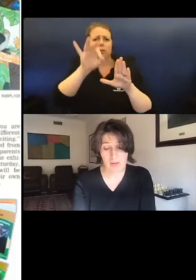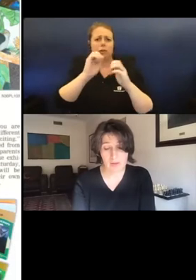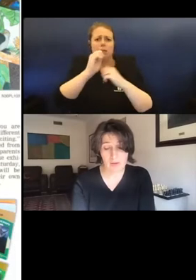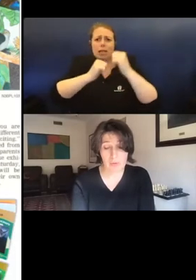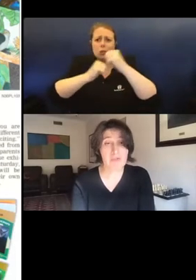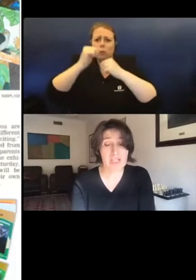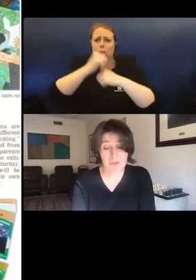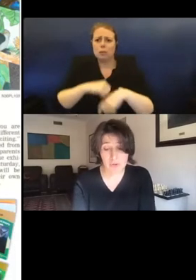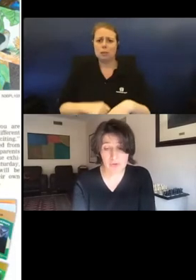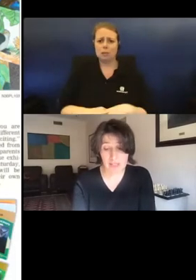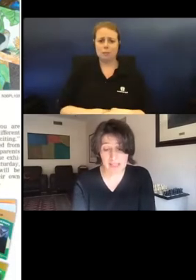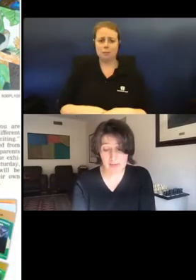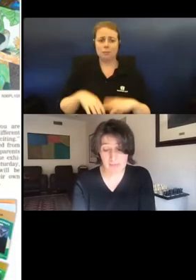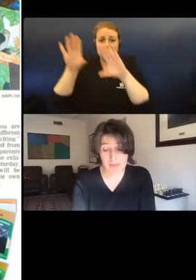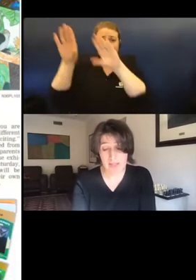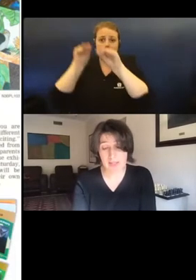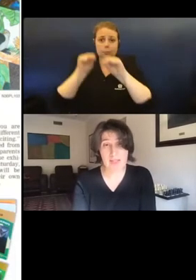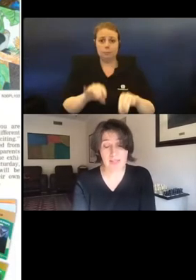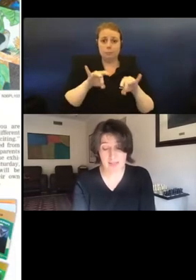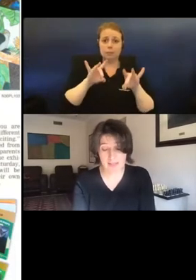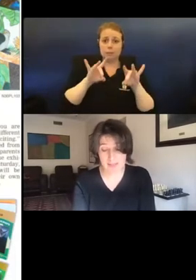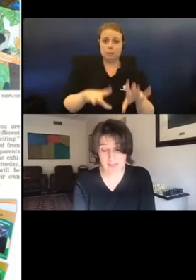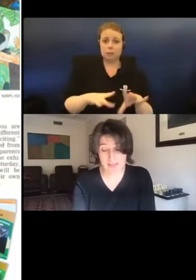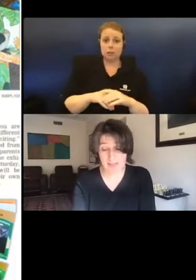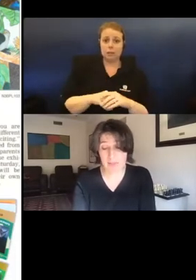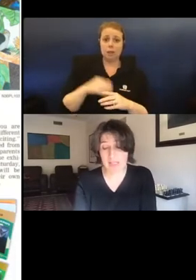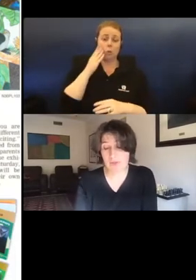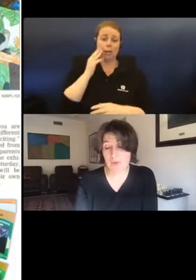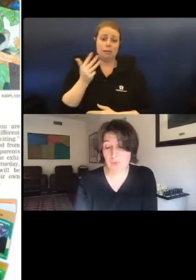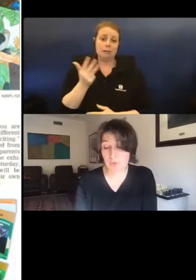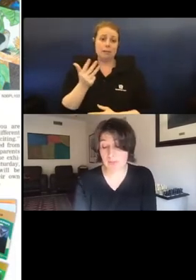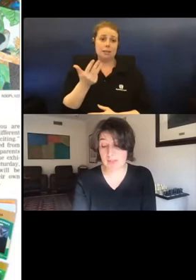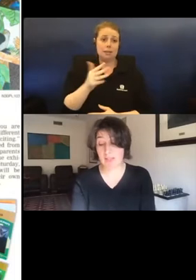we migrated to australia in 1996 and i became children's books designer and